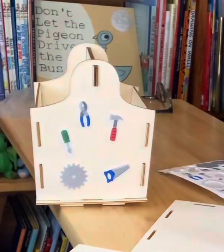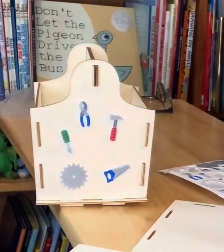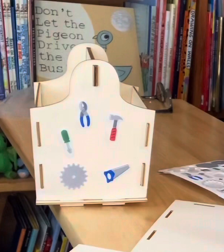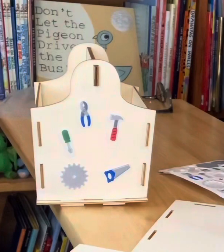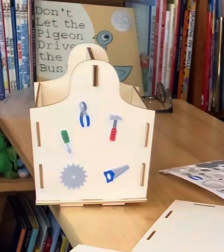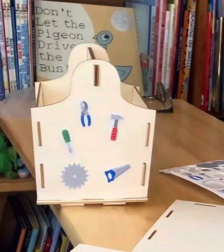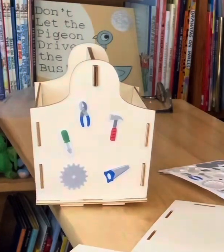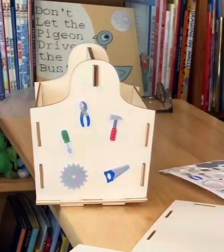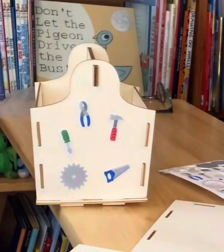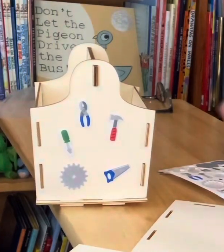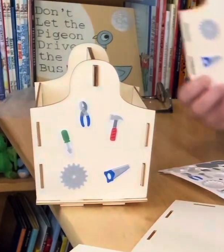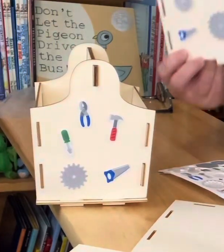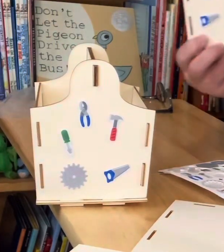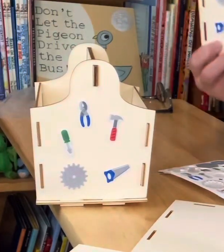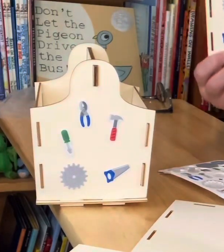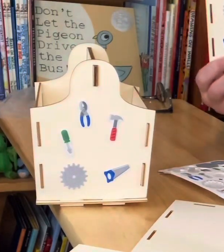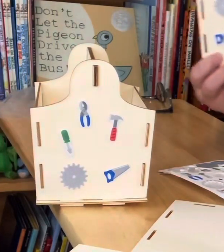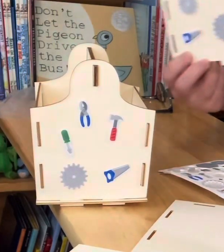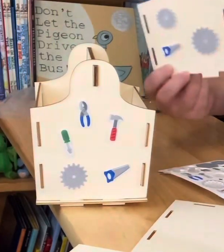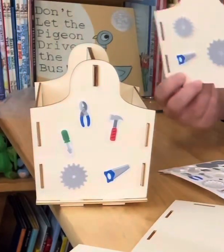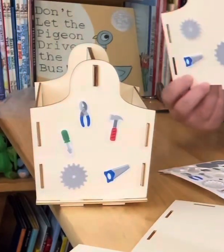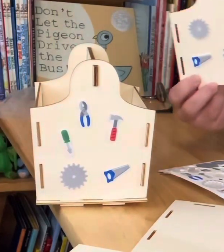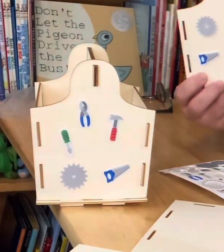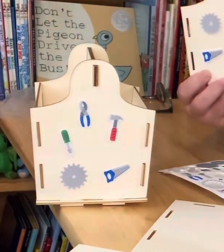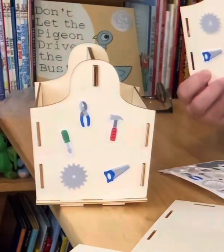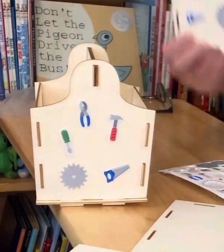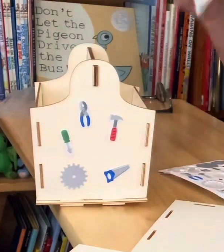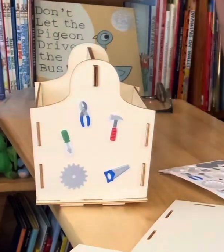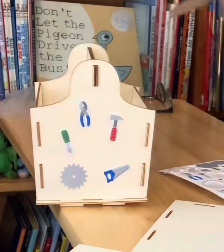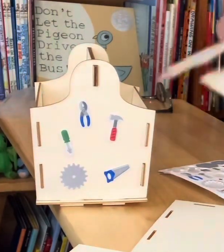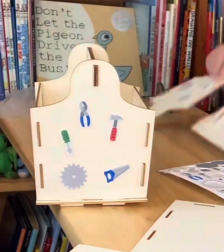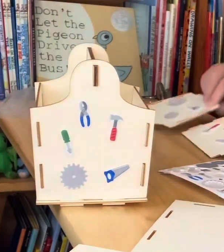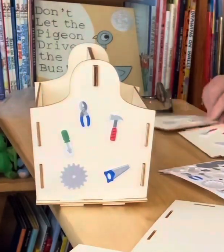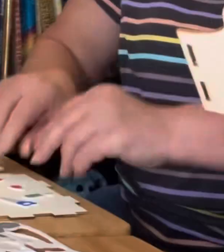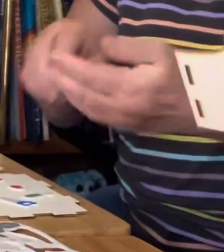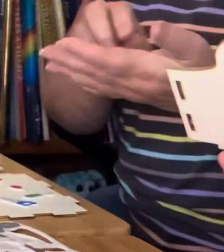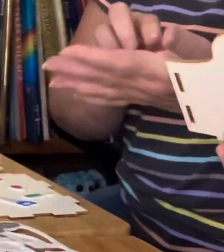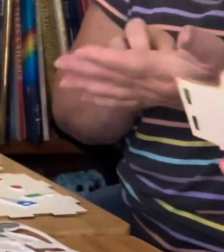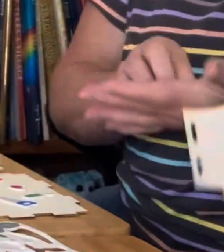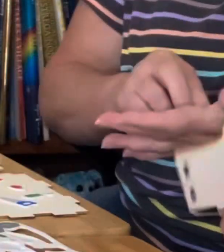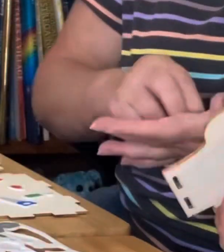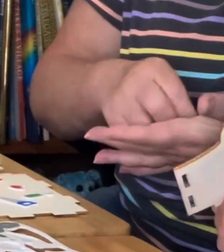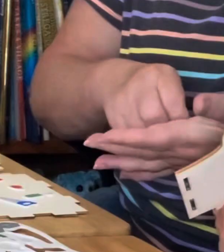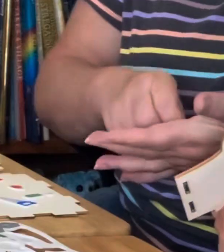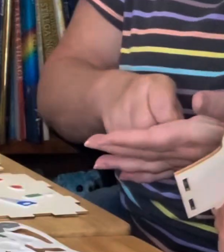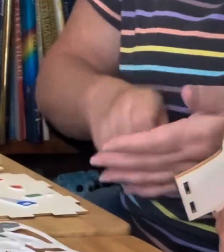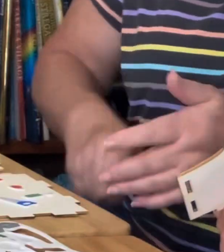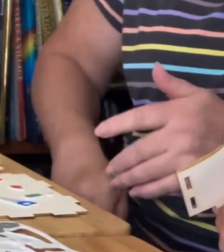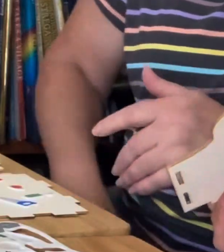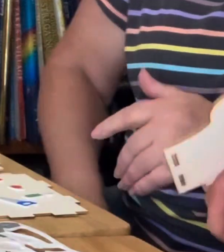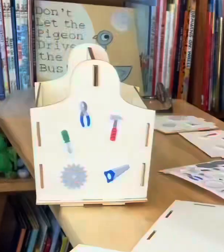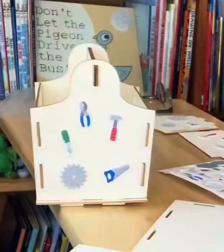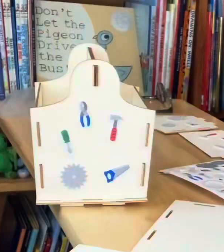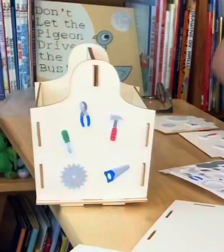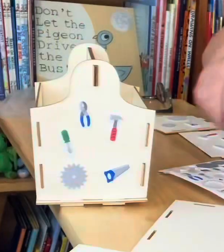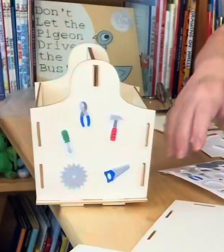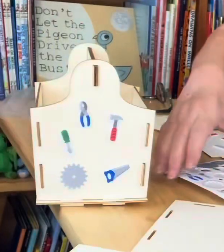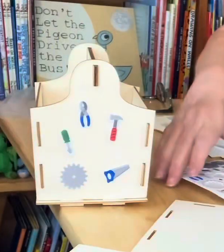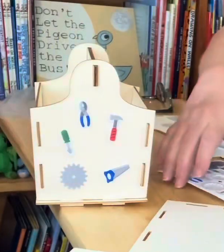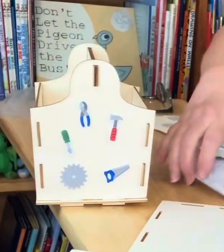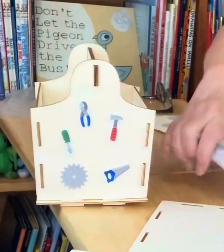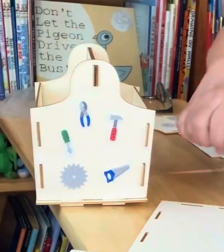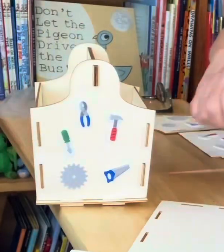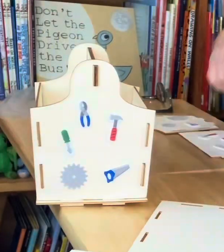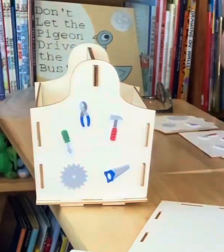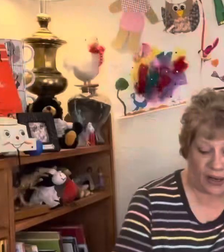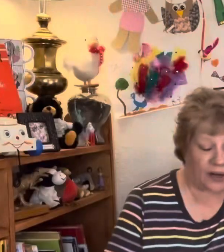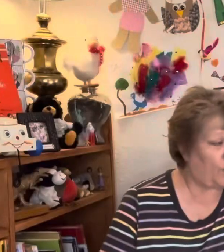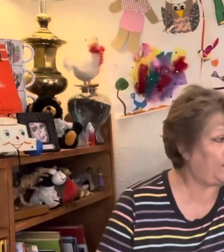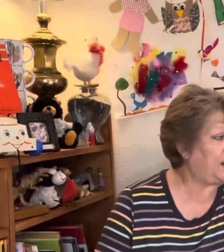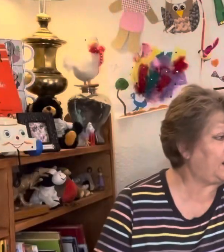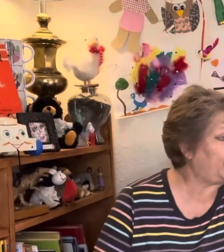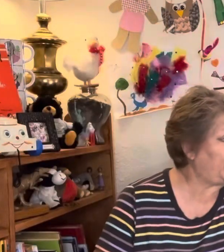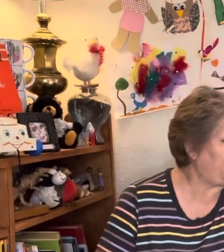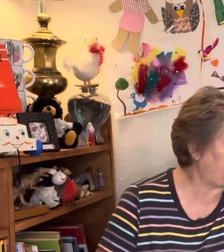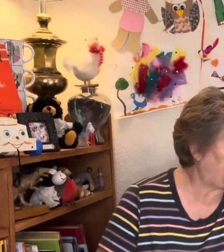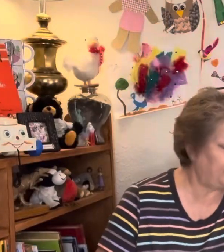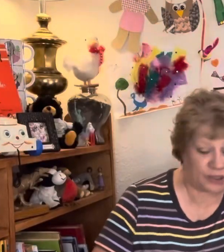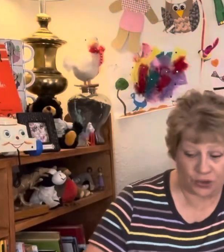Yep. Saw City. BUSTER: This was the mistake side. BARB: Okay. That will be our secret. And only anyone who grabs the